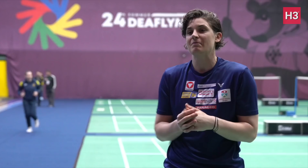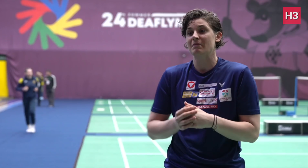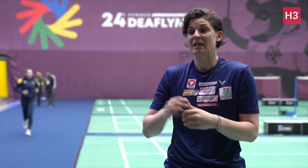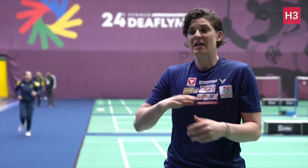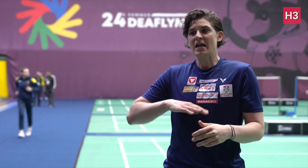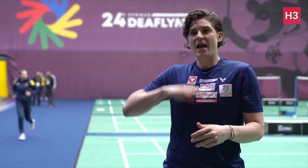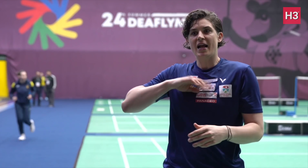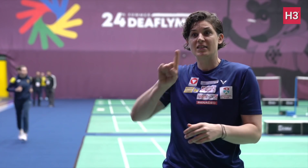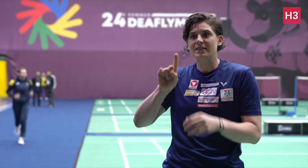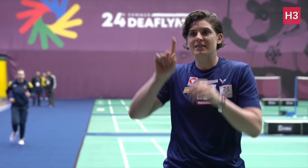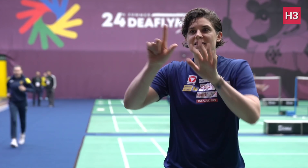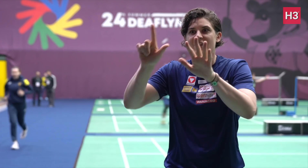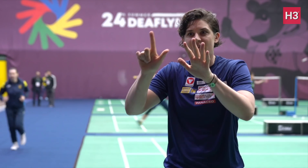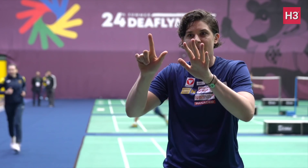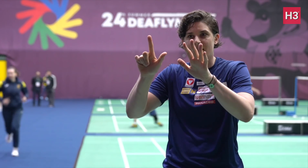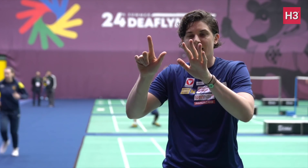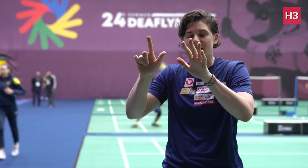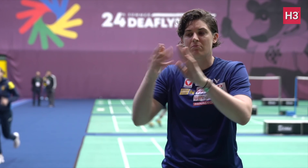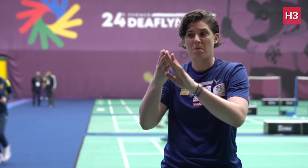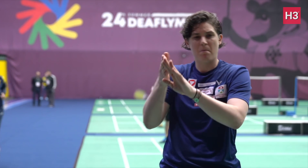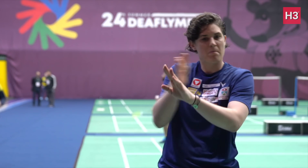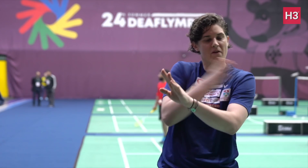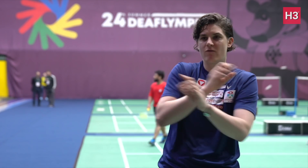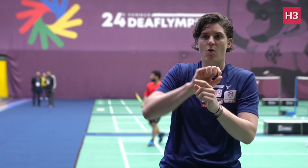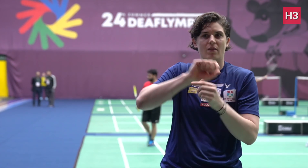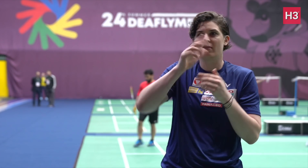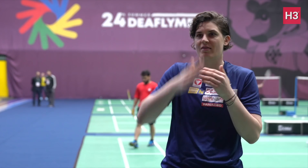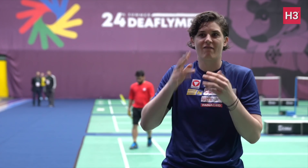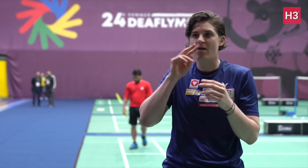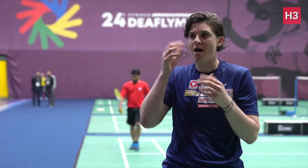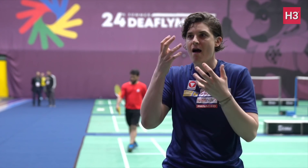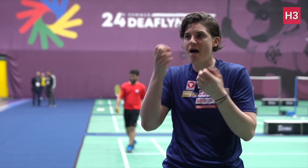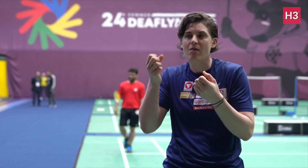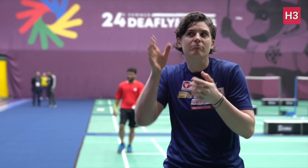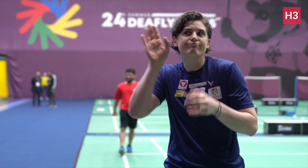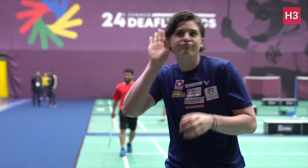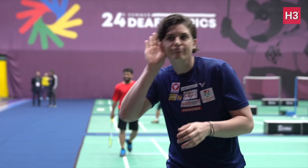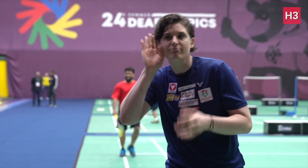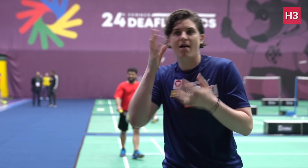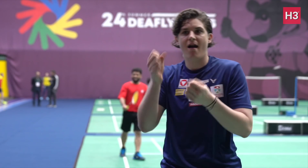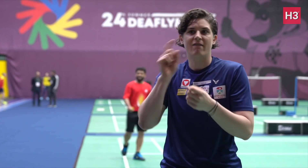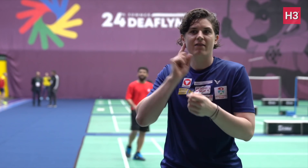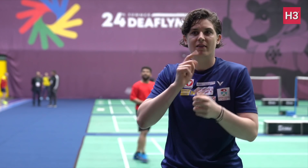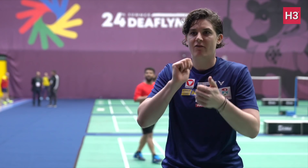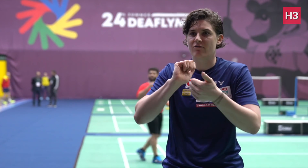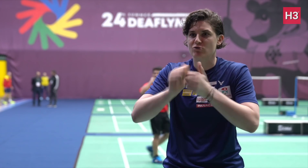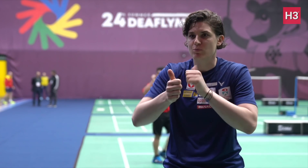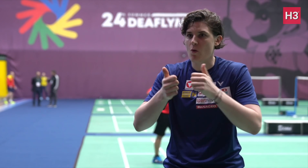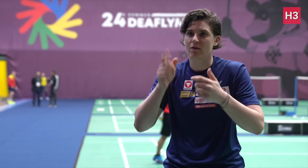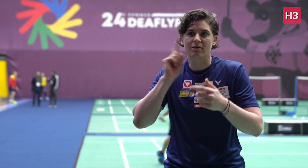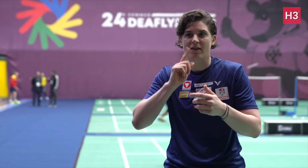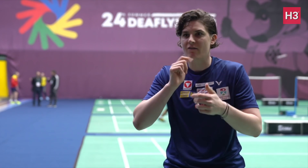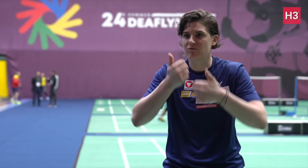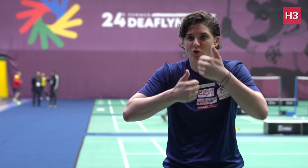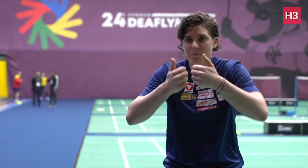Before I was 17 years old, I didn’t know anything about Deaf sports. I’ve always been with hearing teams.